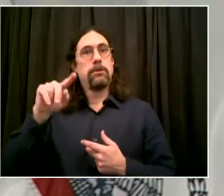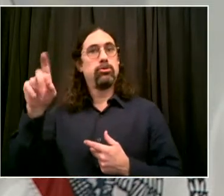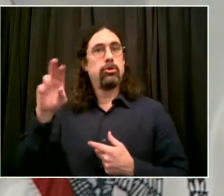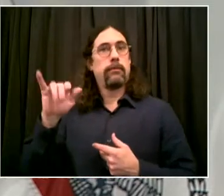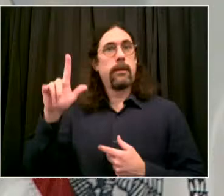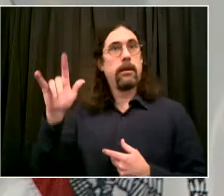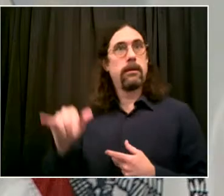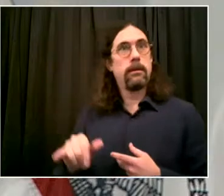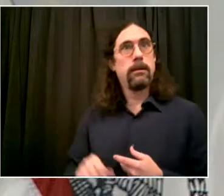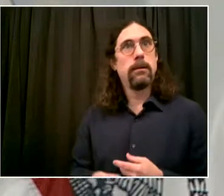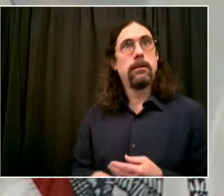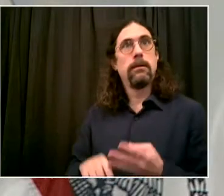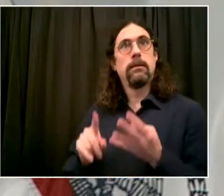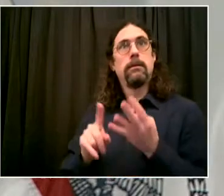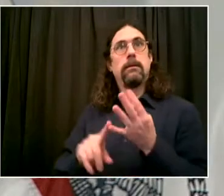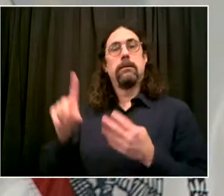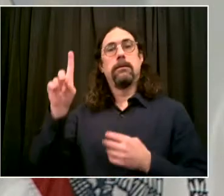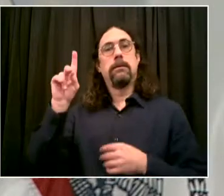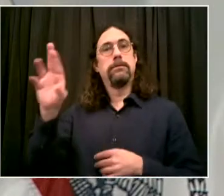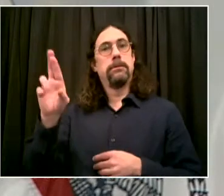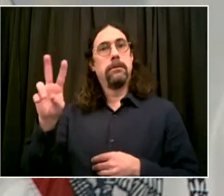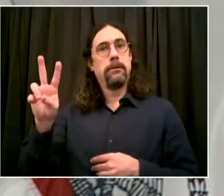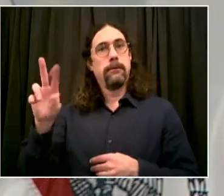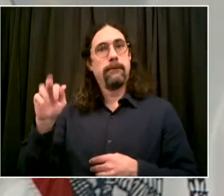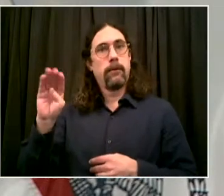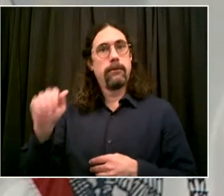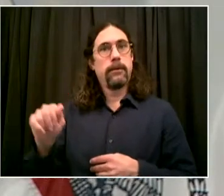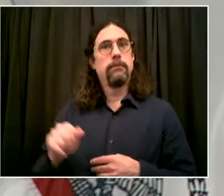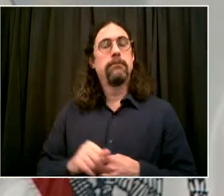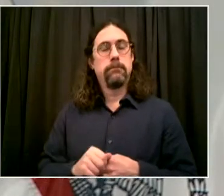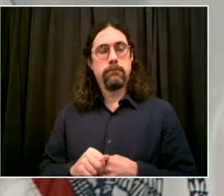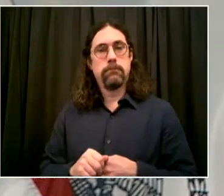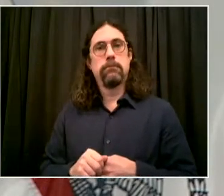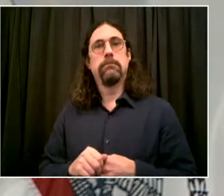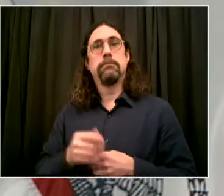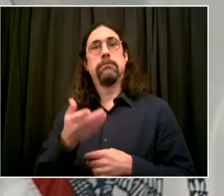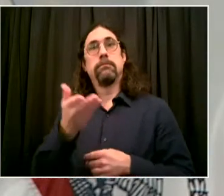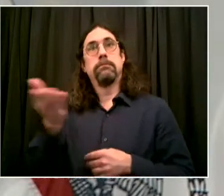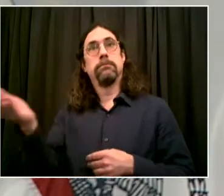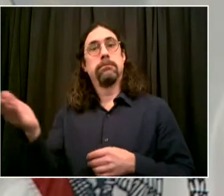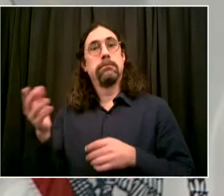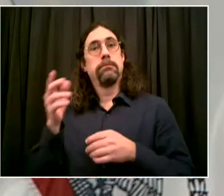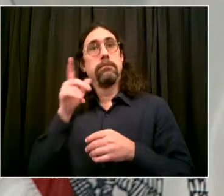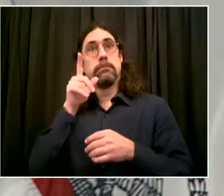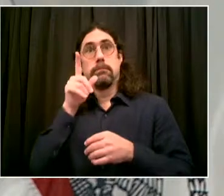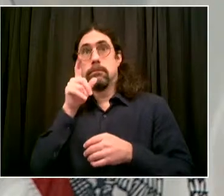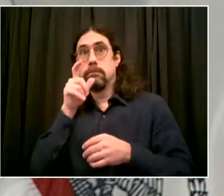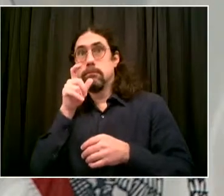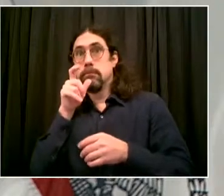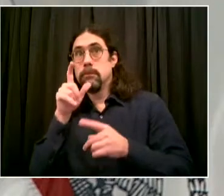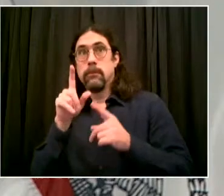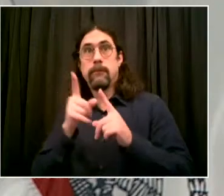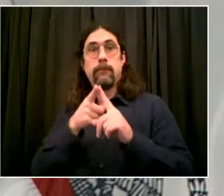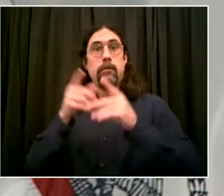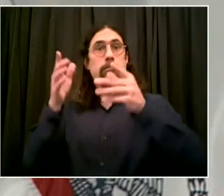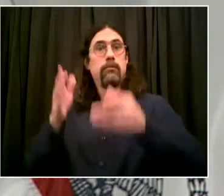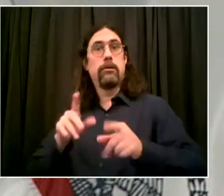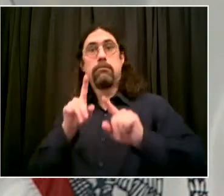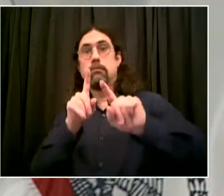DR. KATZ, DR. JAY VARMA.